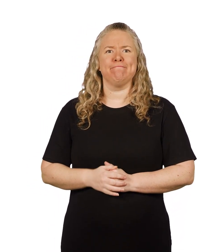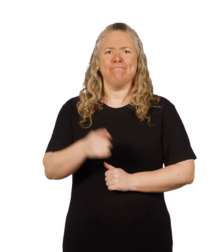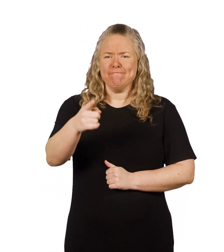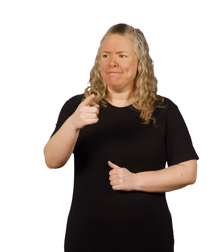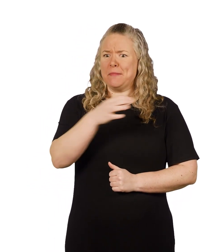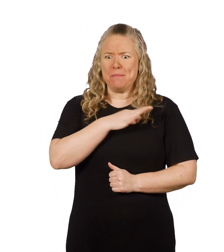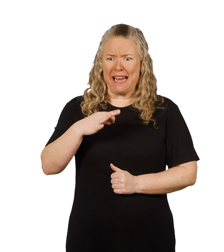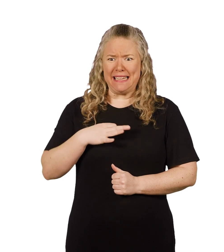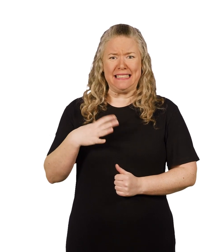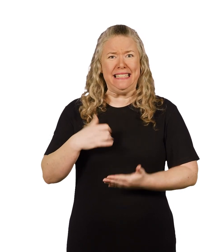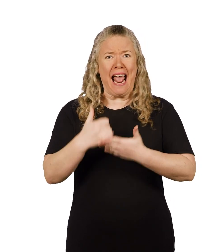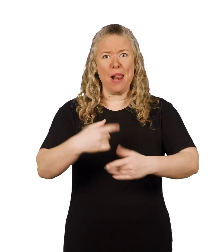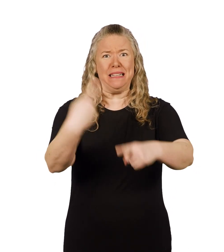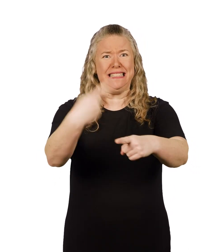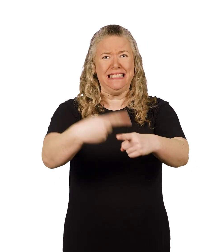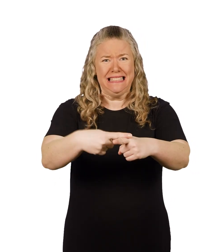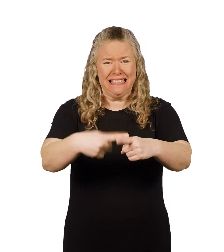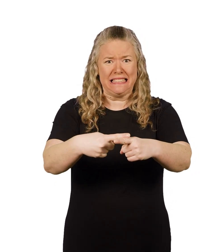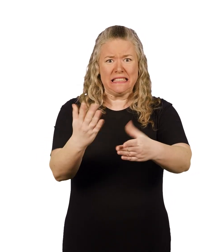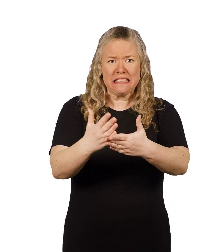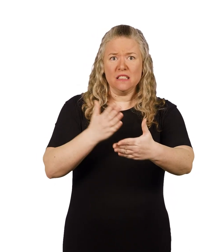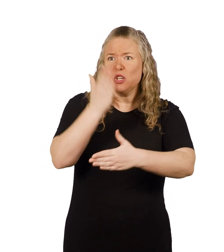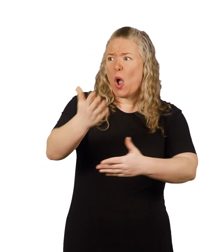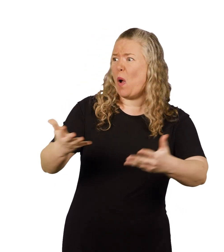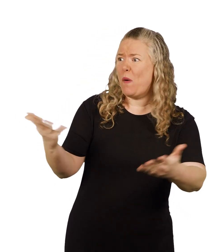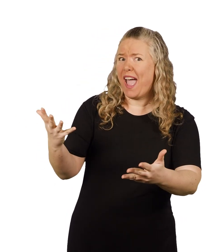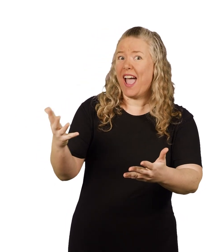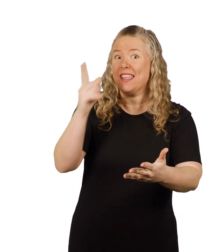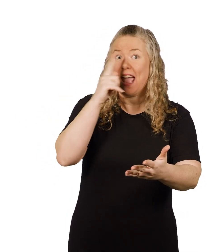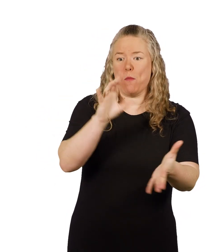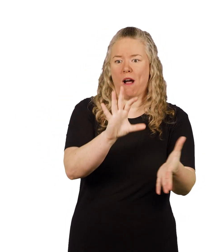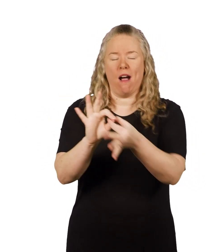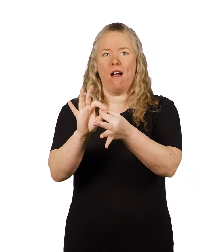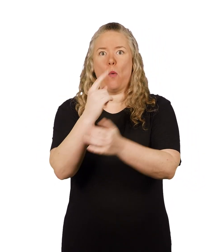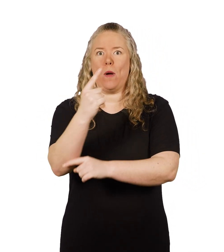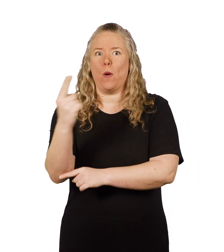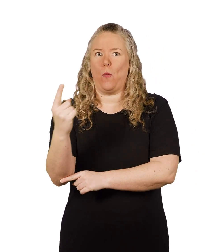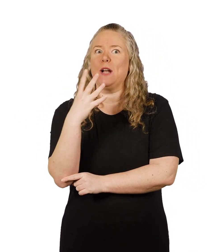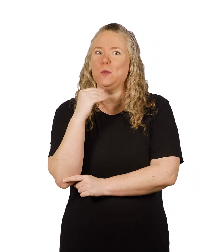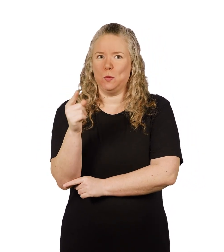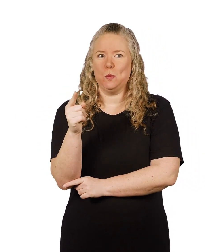If you need urgent medical help but you’re not sure where to go, use 111.